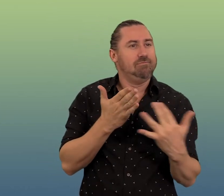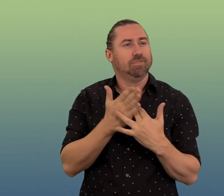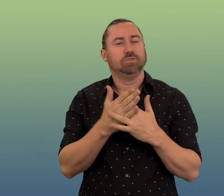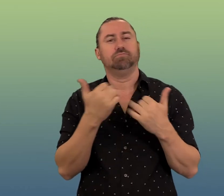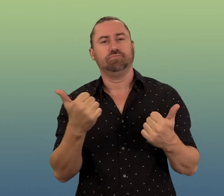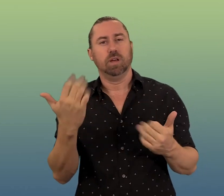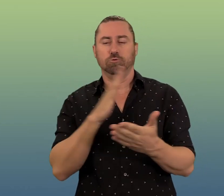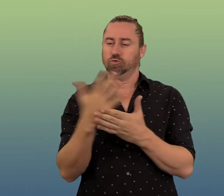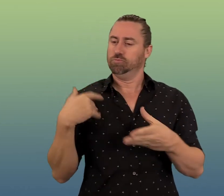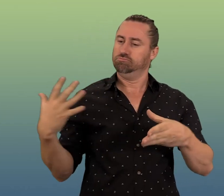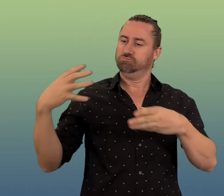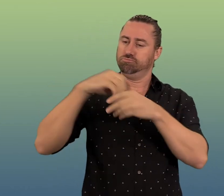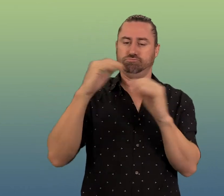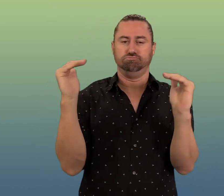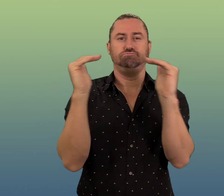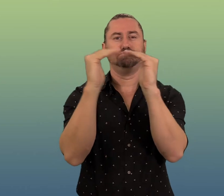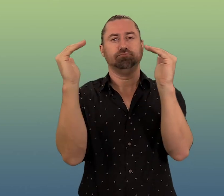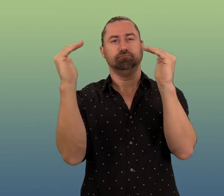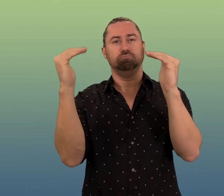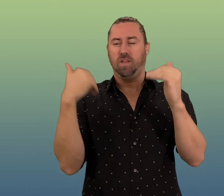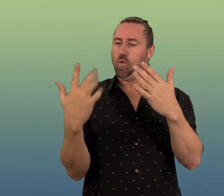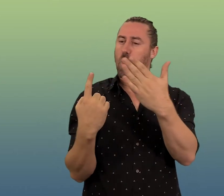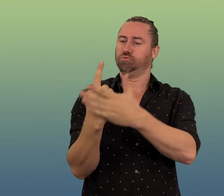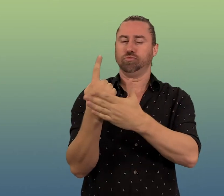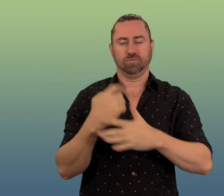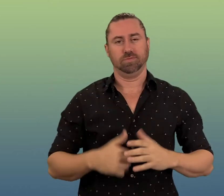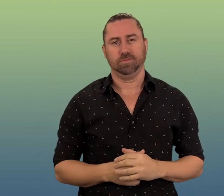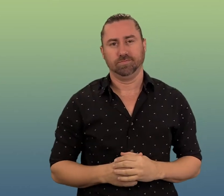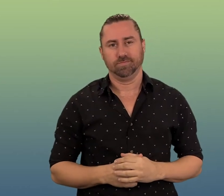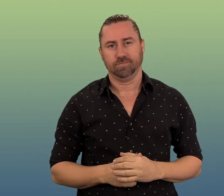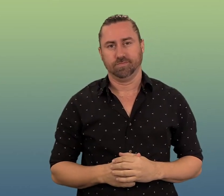It means being included and having equality of opportunity.